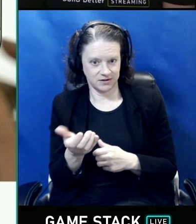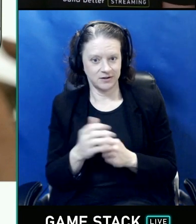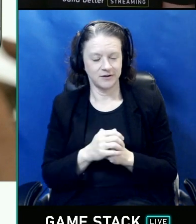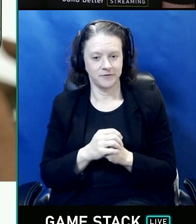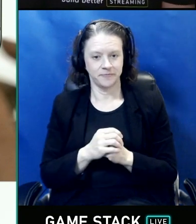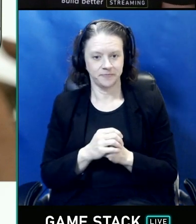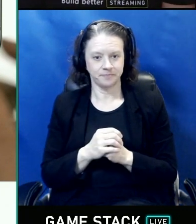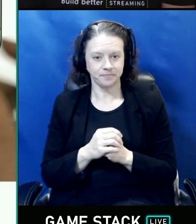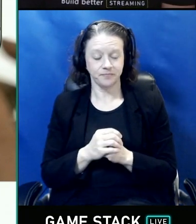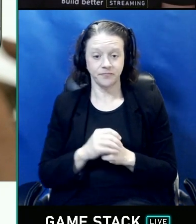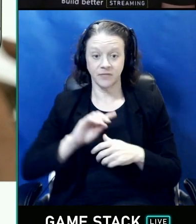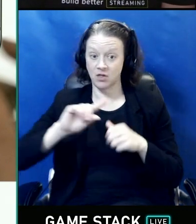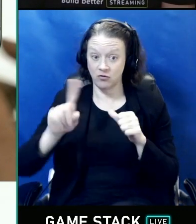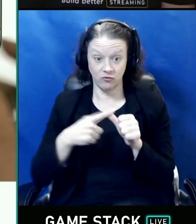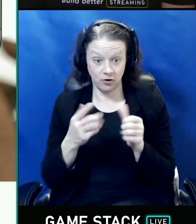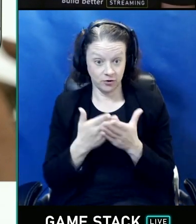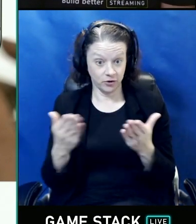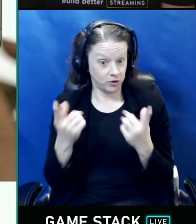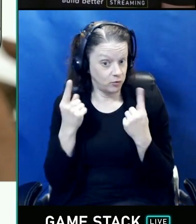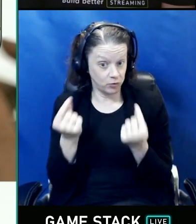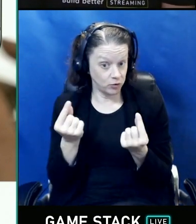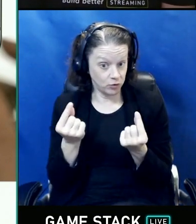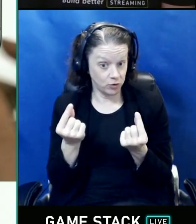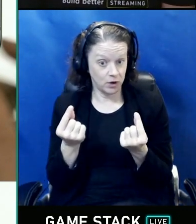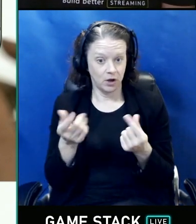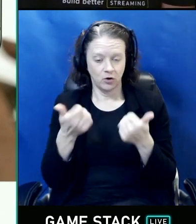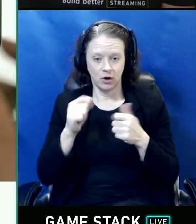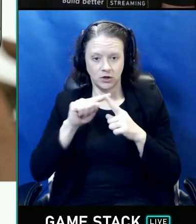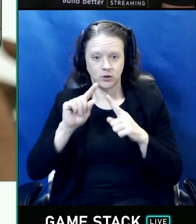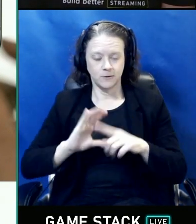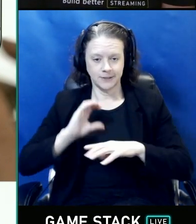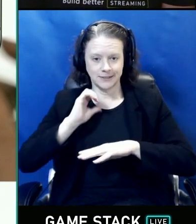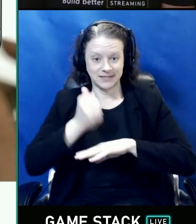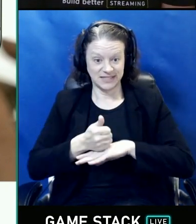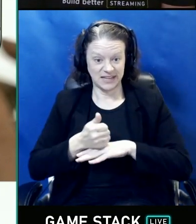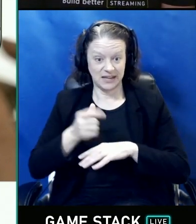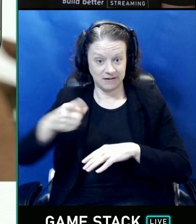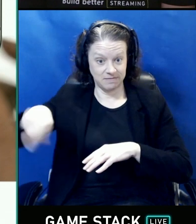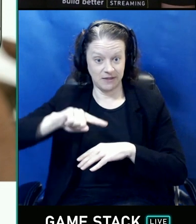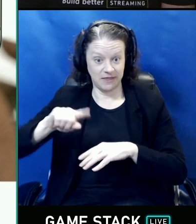So the first thing to do, was to set the team at Mojang and Double Eleven up, so they could